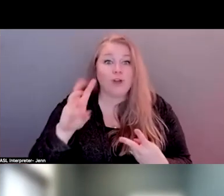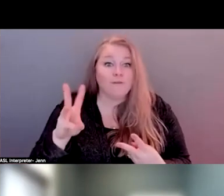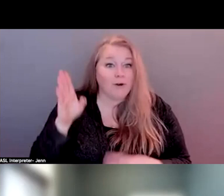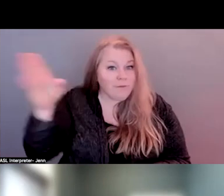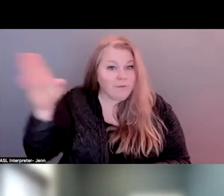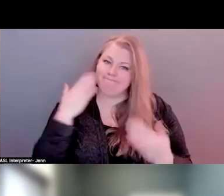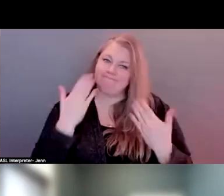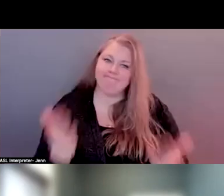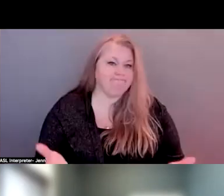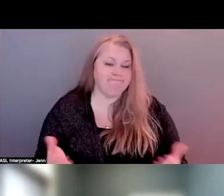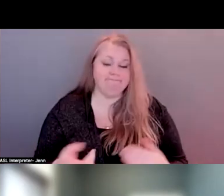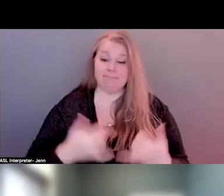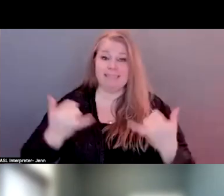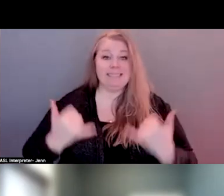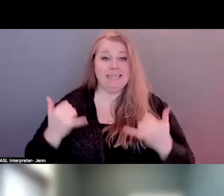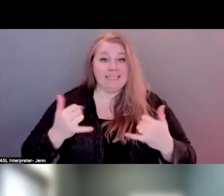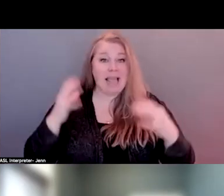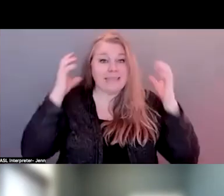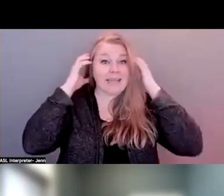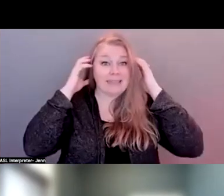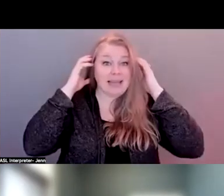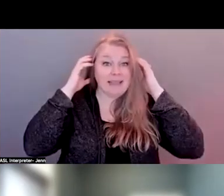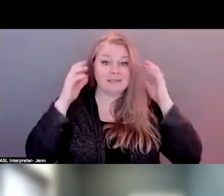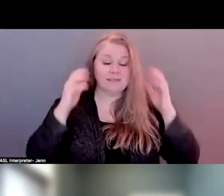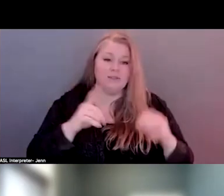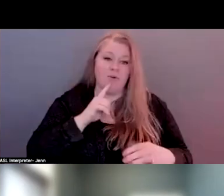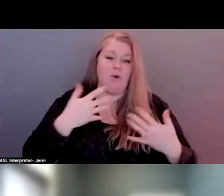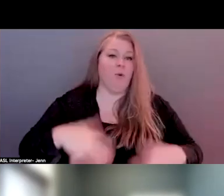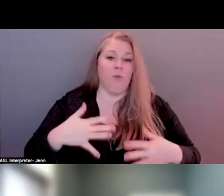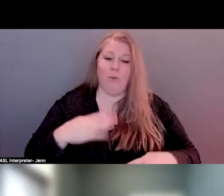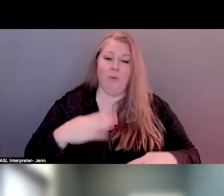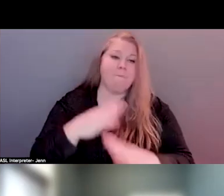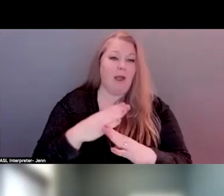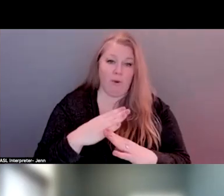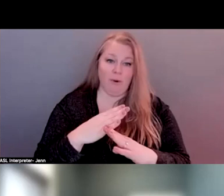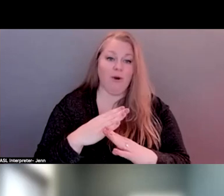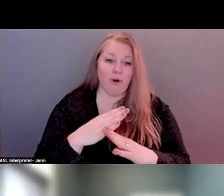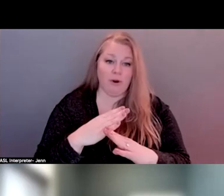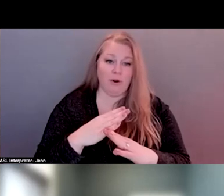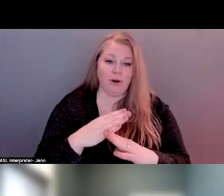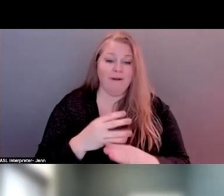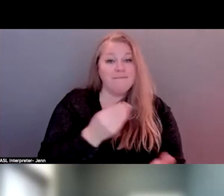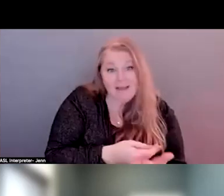Today's headsets are massive barriers financially and just comfort.